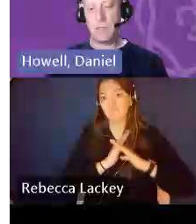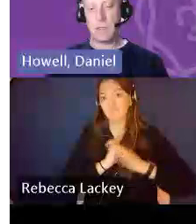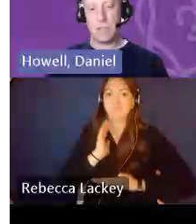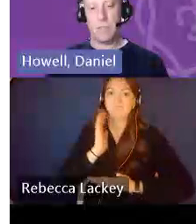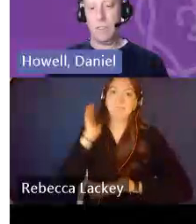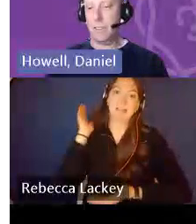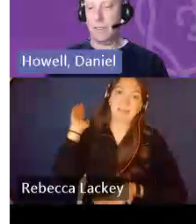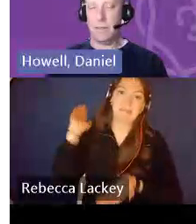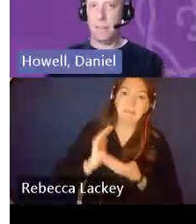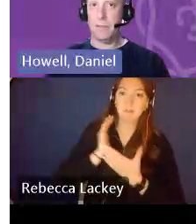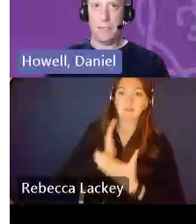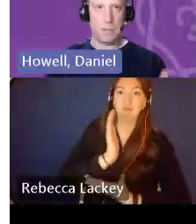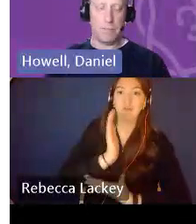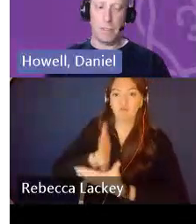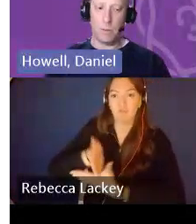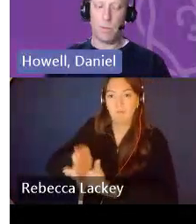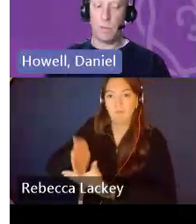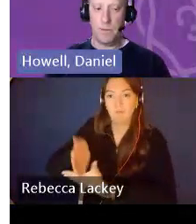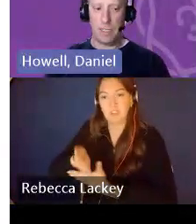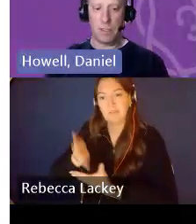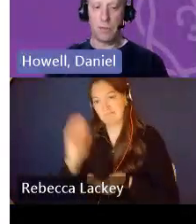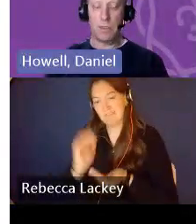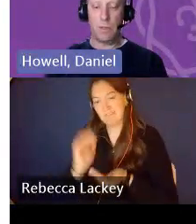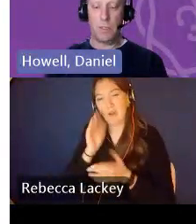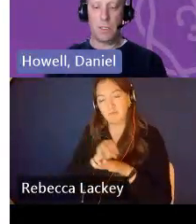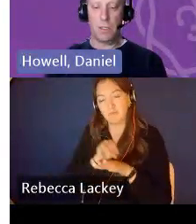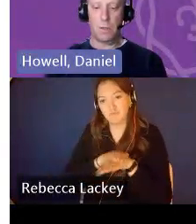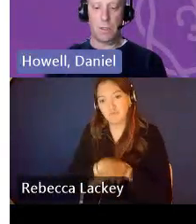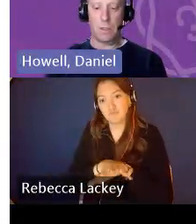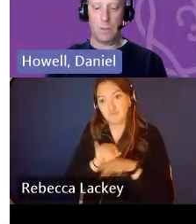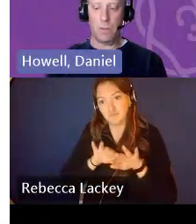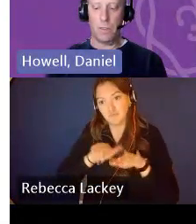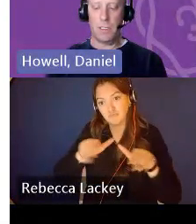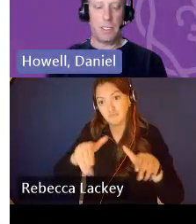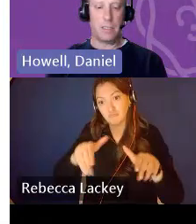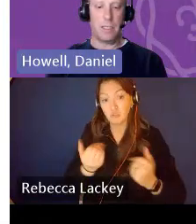I know there's going to be a a ripple effect certainly once you close a bridge that takes